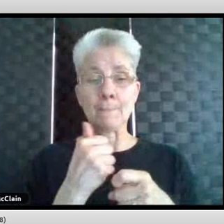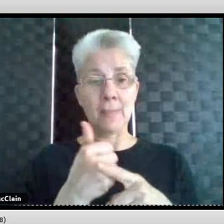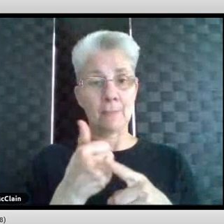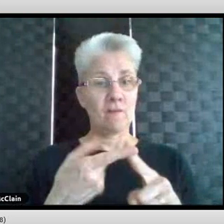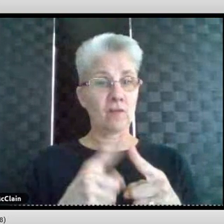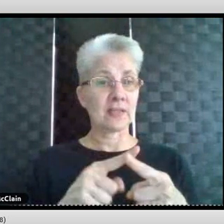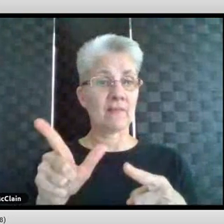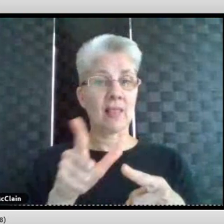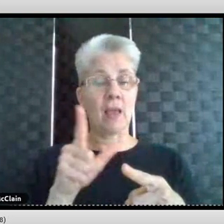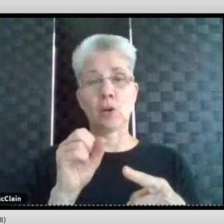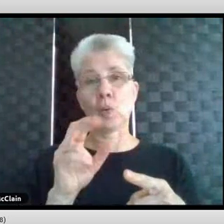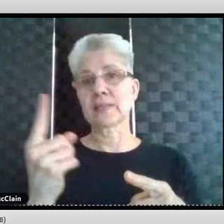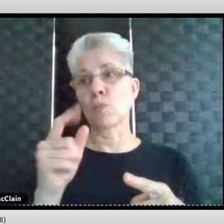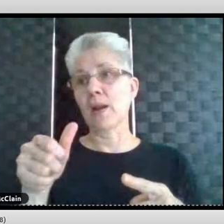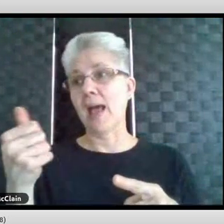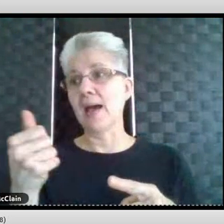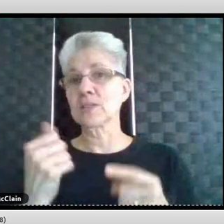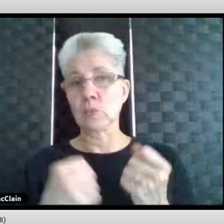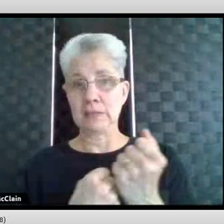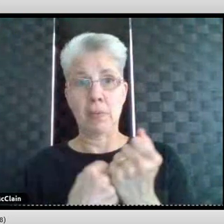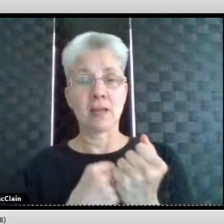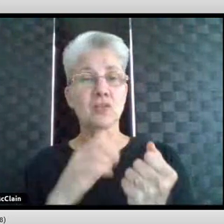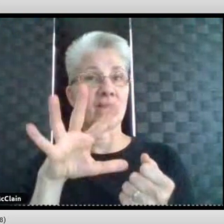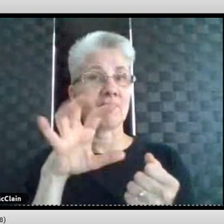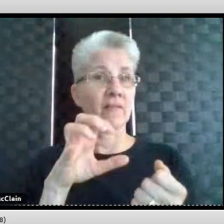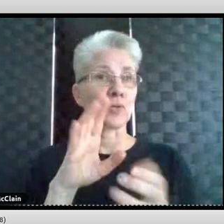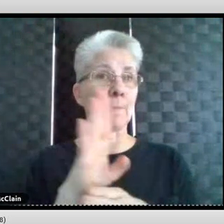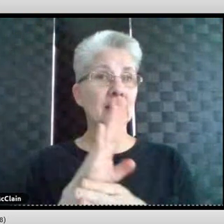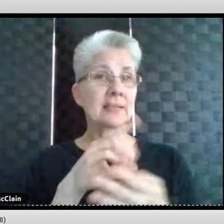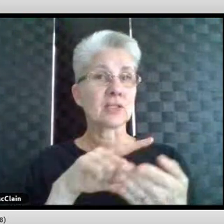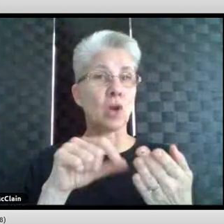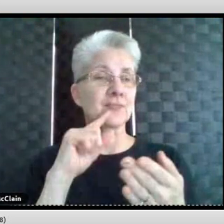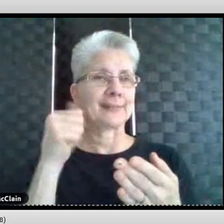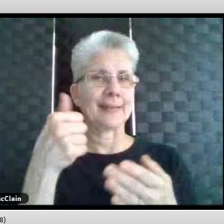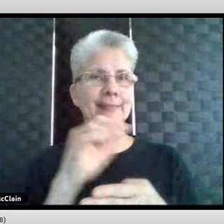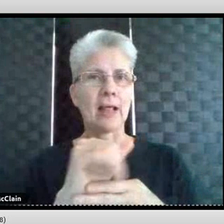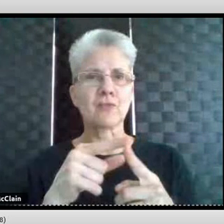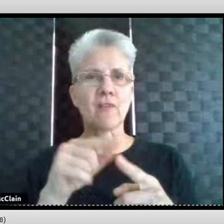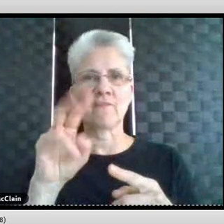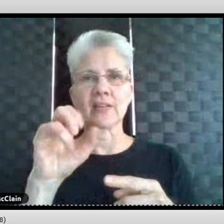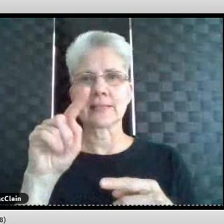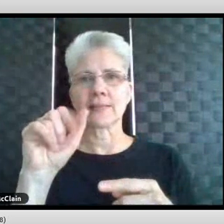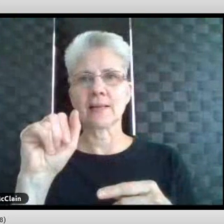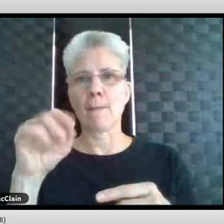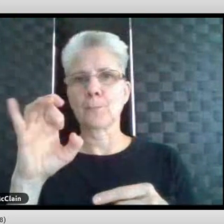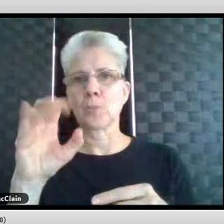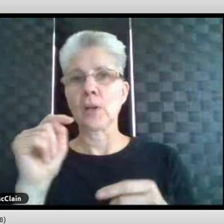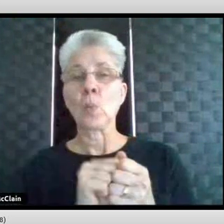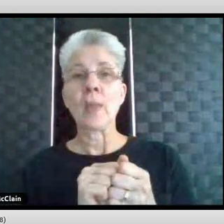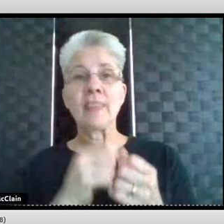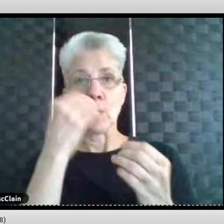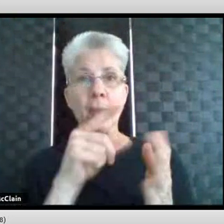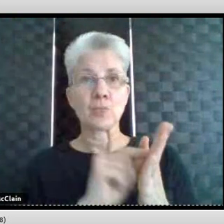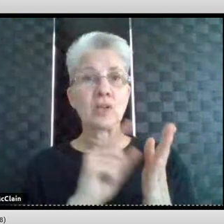or maybe somebody else would sponsor 500 business cards for $10 from Vistaprint with the information printed that you need for you event.